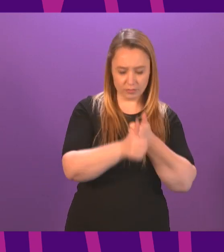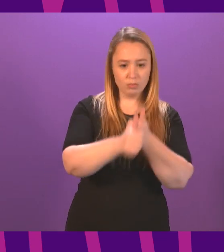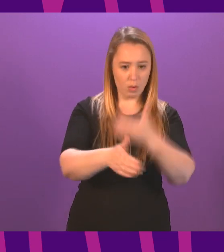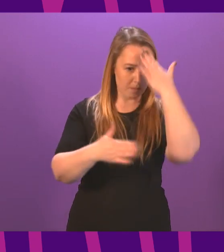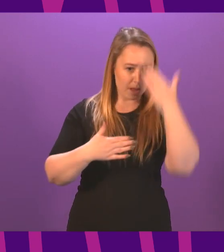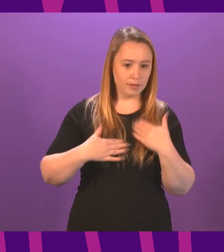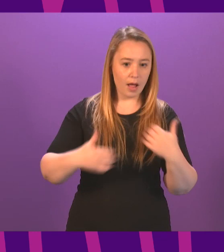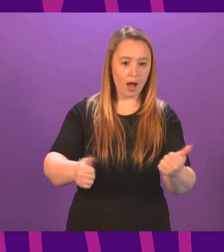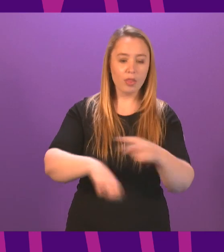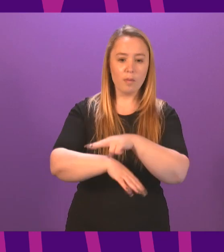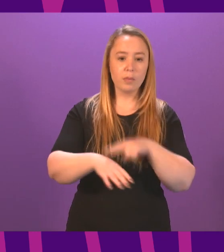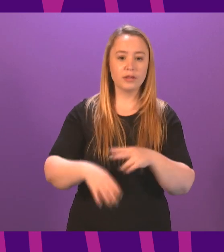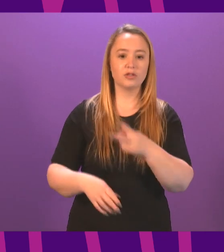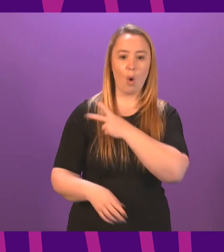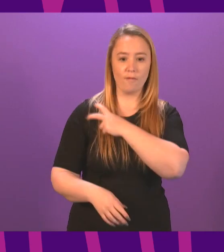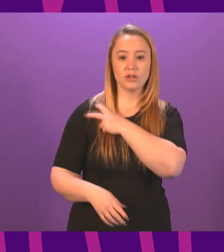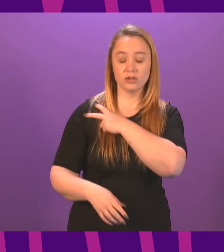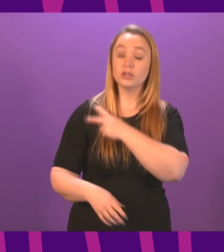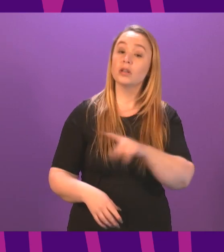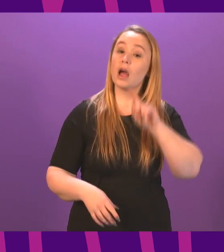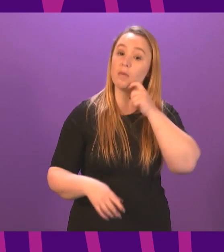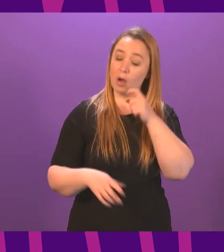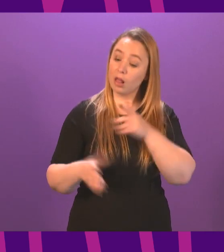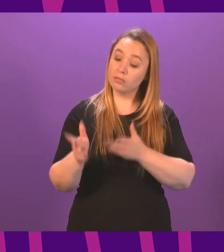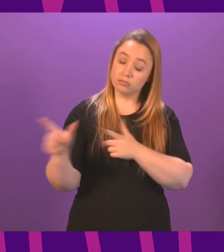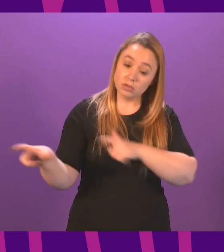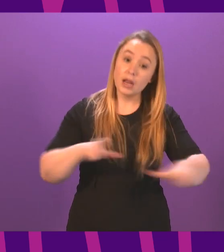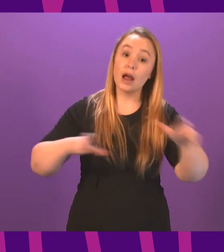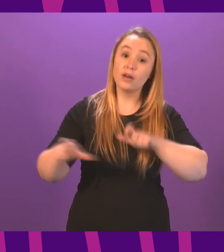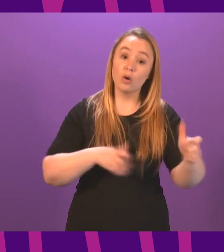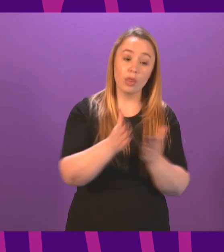We will continue that support across police, teachers and the national health service in